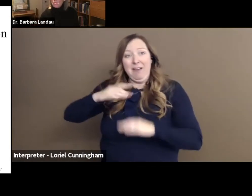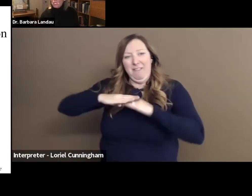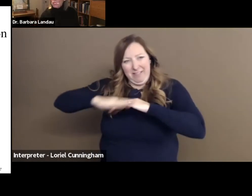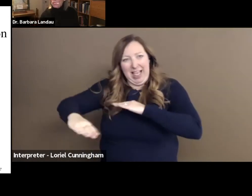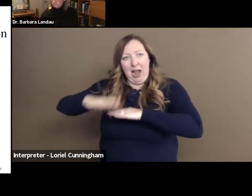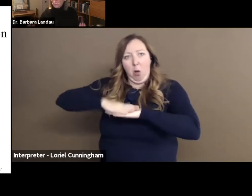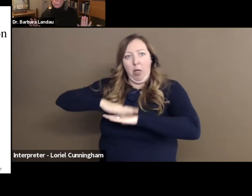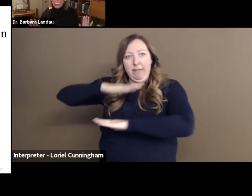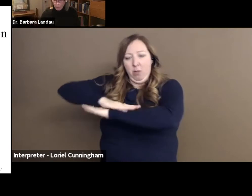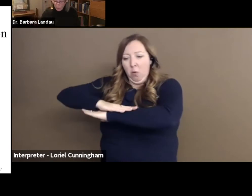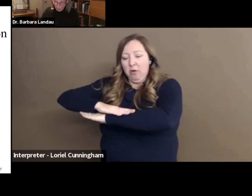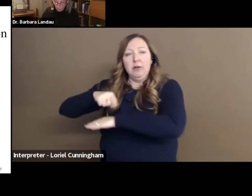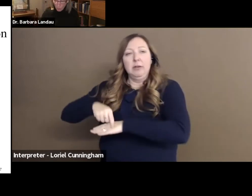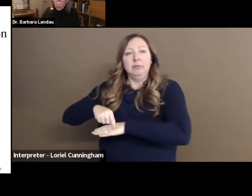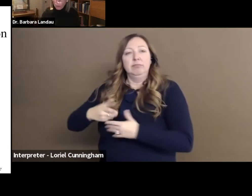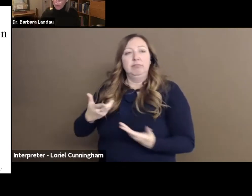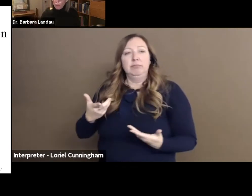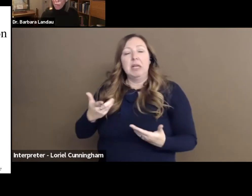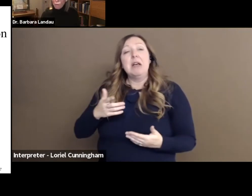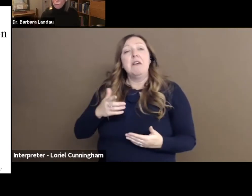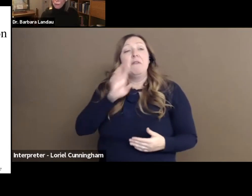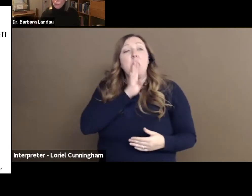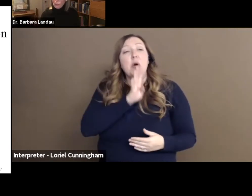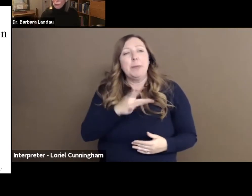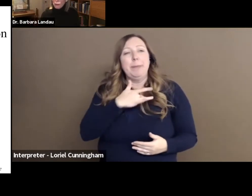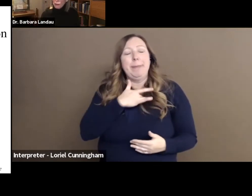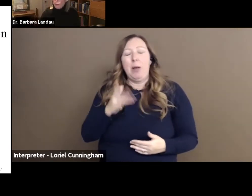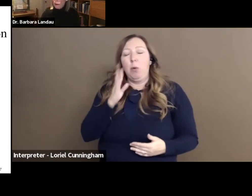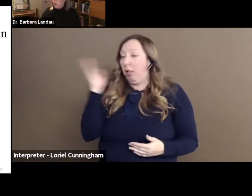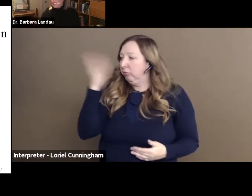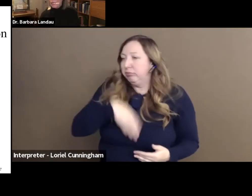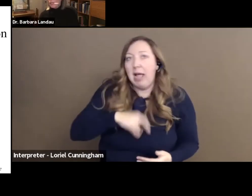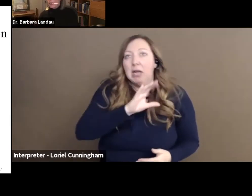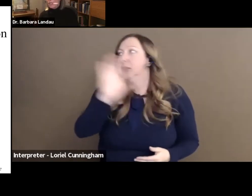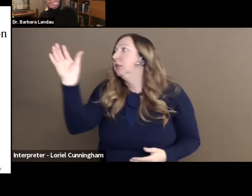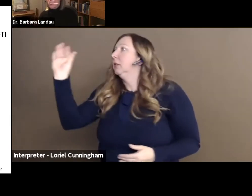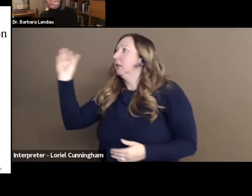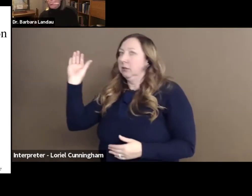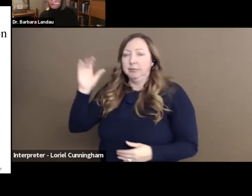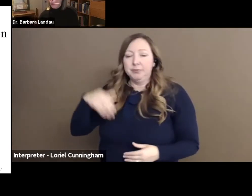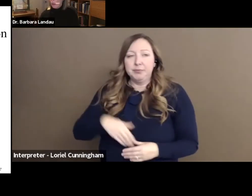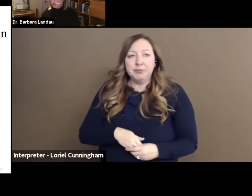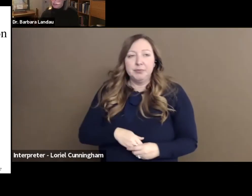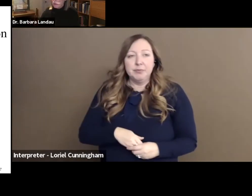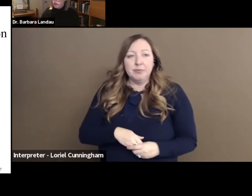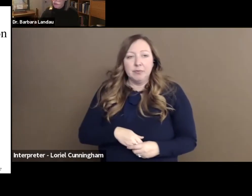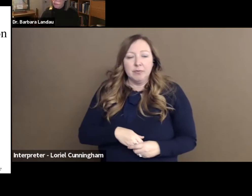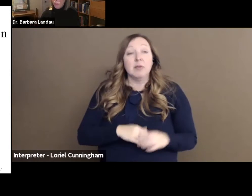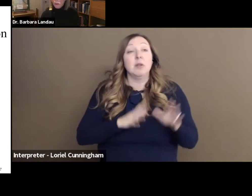just typically developing four-year-olds it turns out that when we test